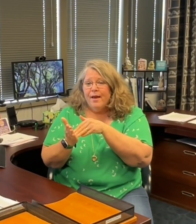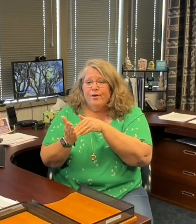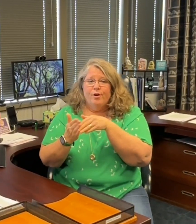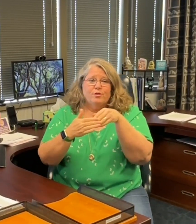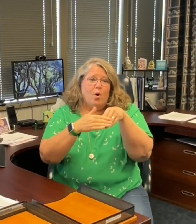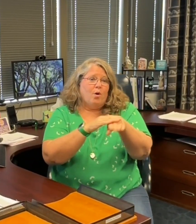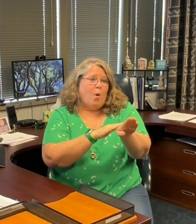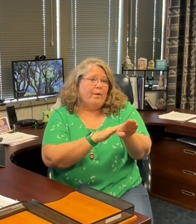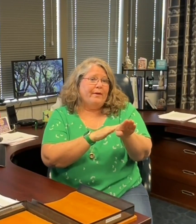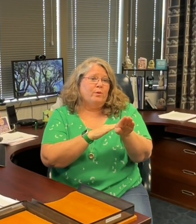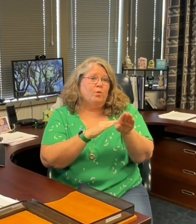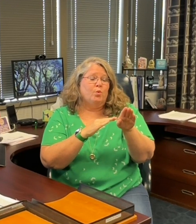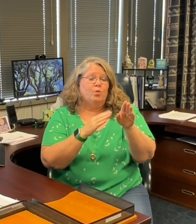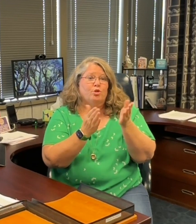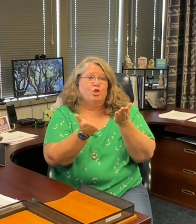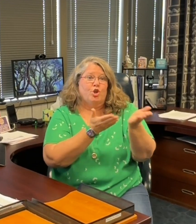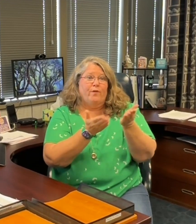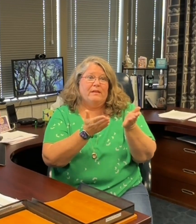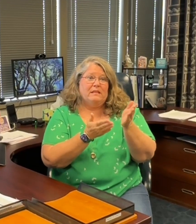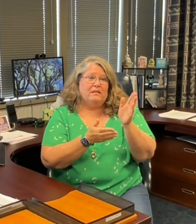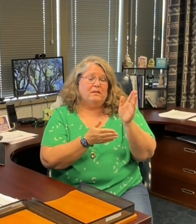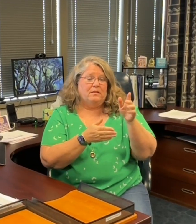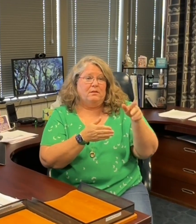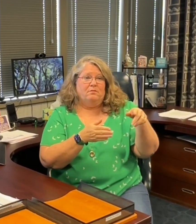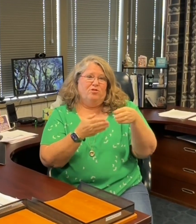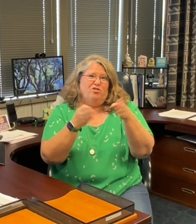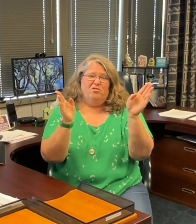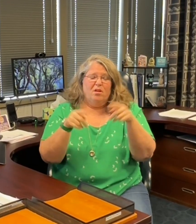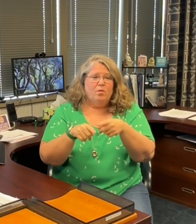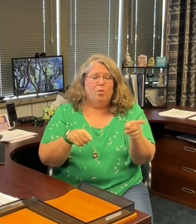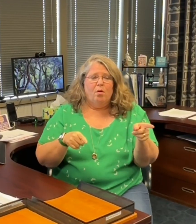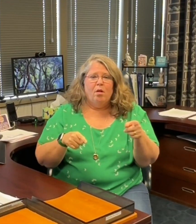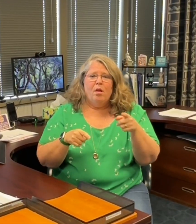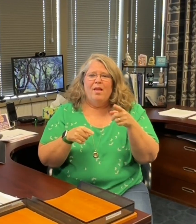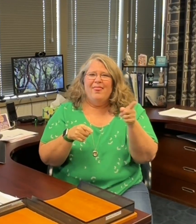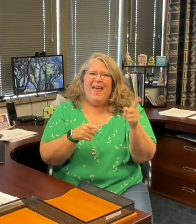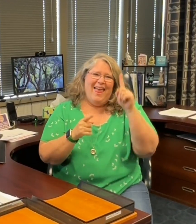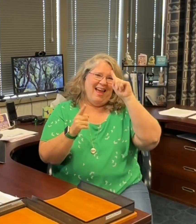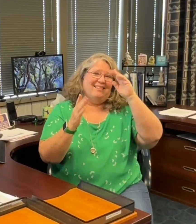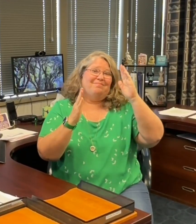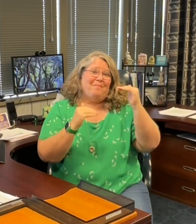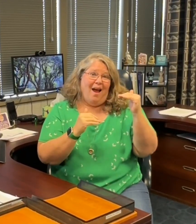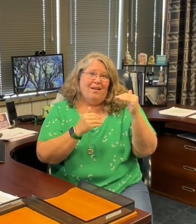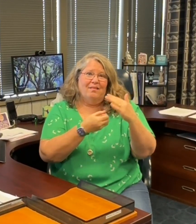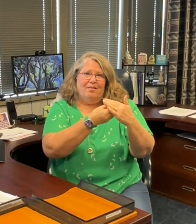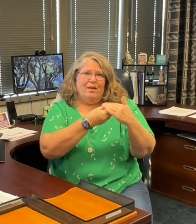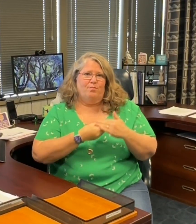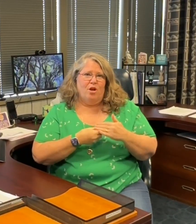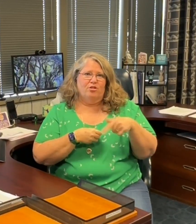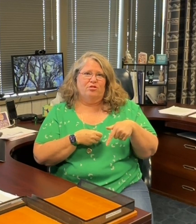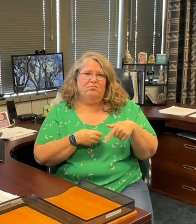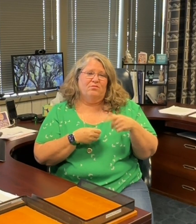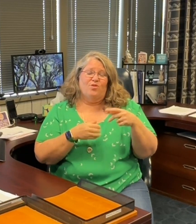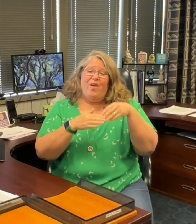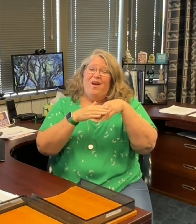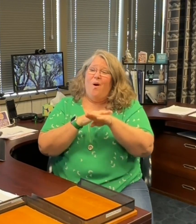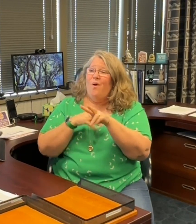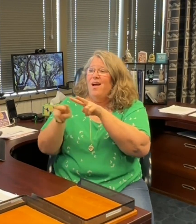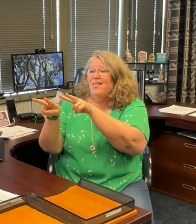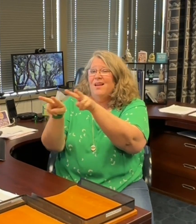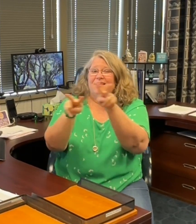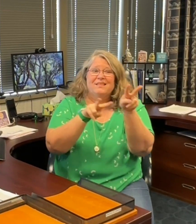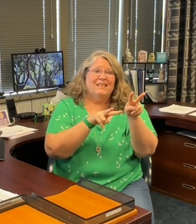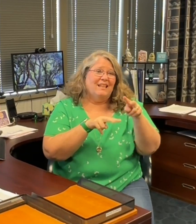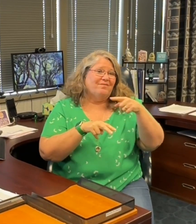into a mental health center and go into services in general they expect the oppression they go in